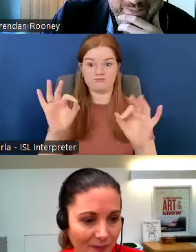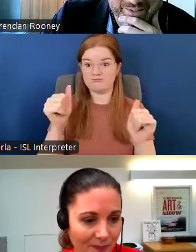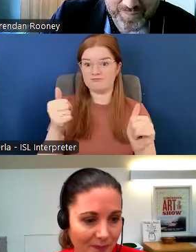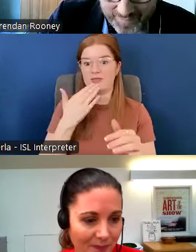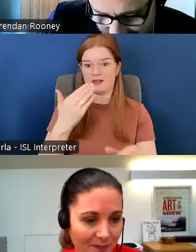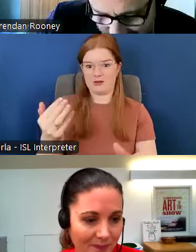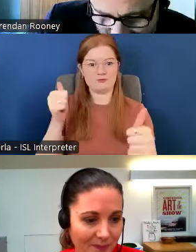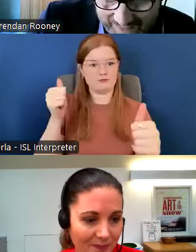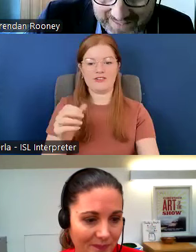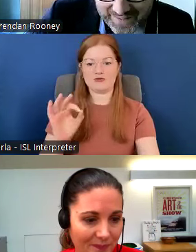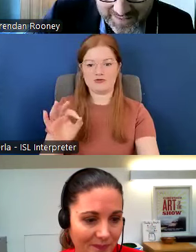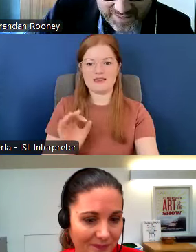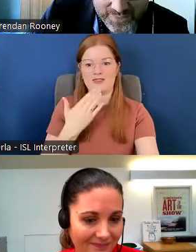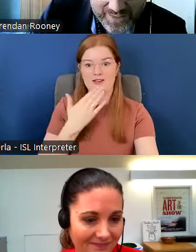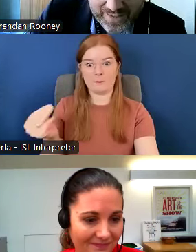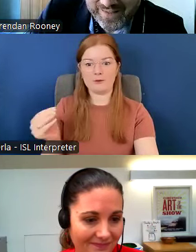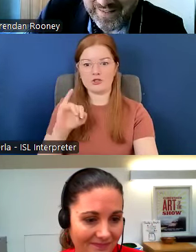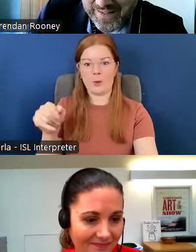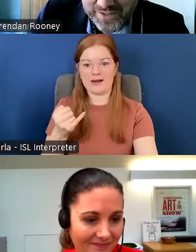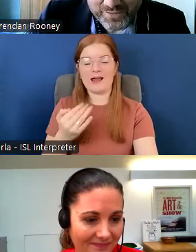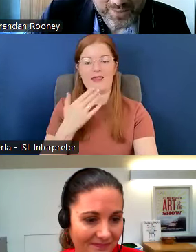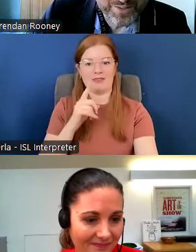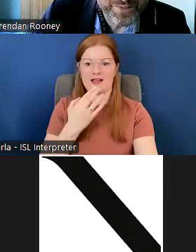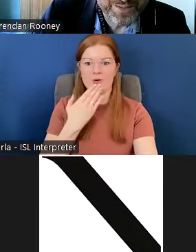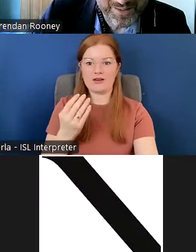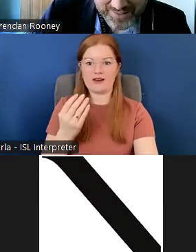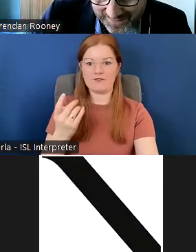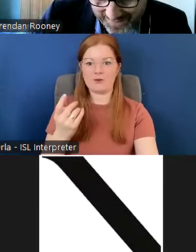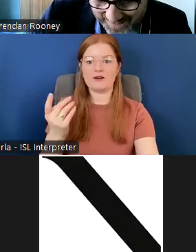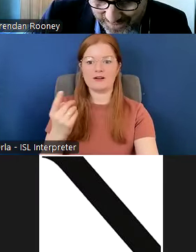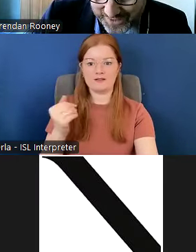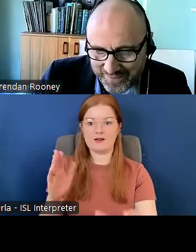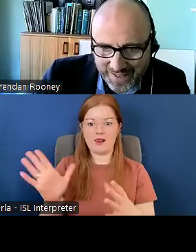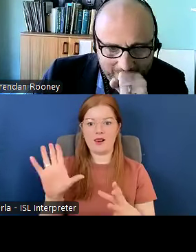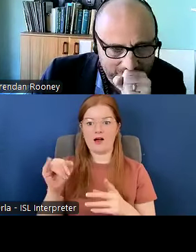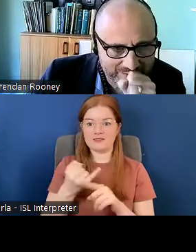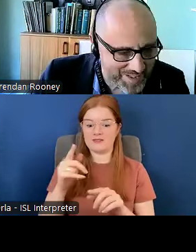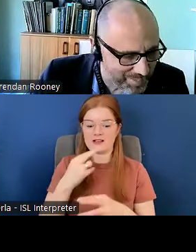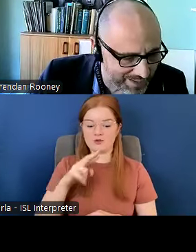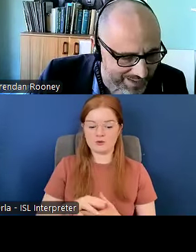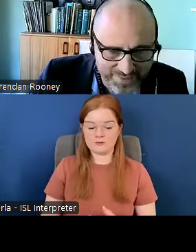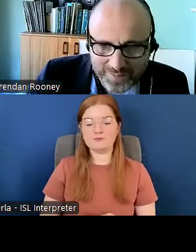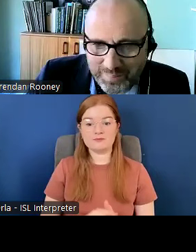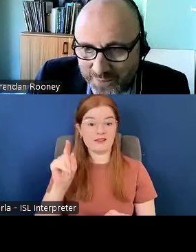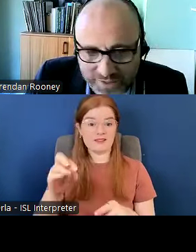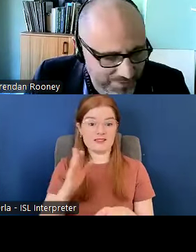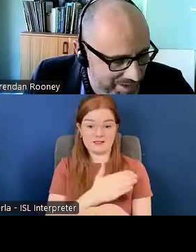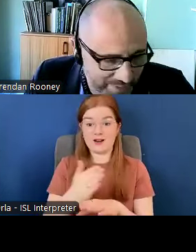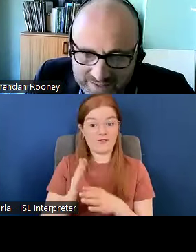Brendan Rooney: Okay, great. Thanks a million, Joanne. And thanks to everyone who's logged on this afternoon, this is the beginning of a busy week for us, but an